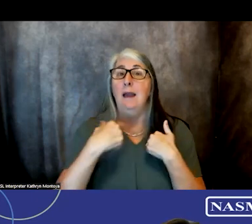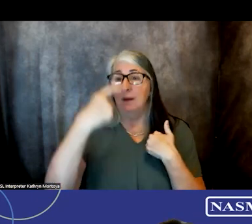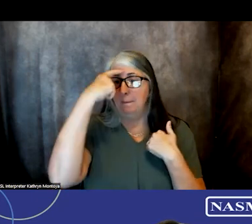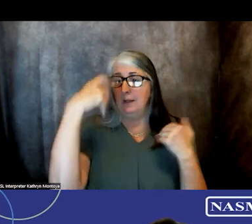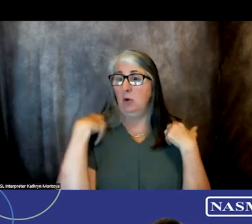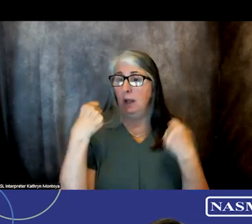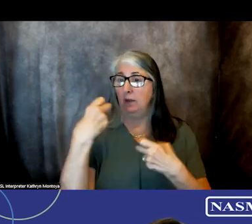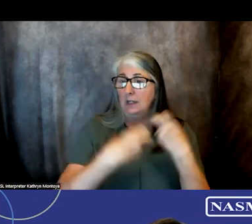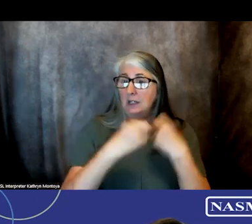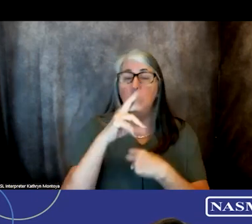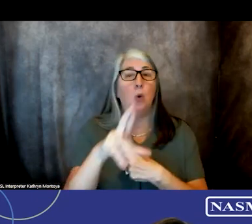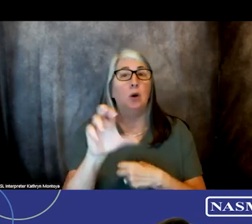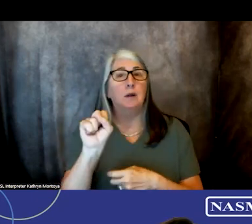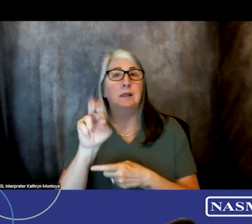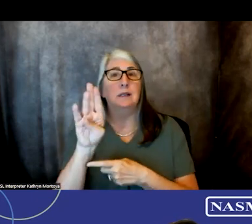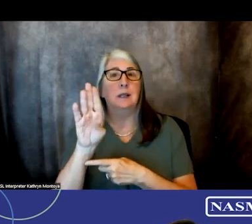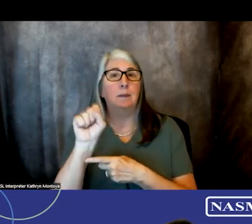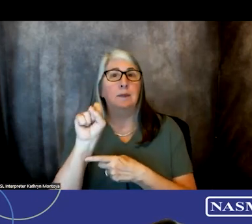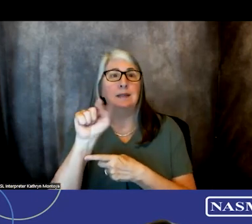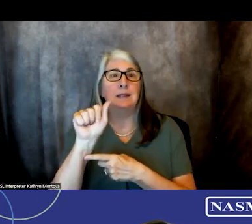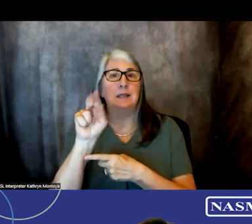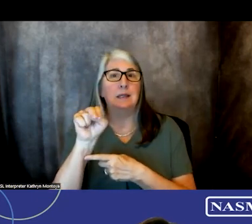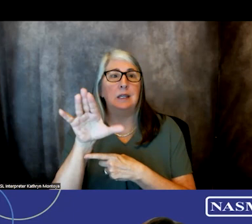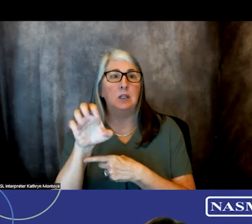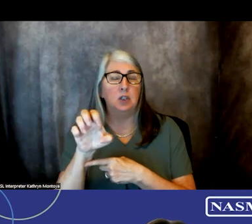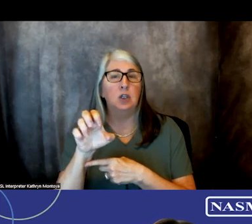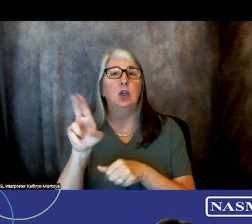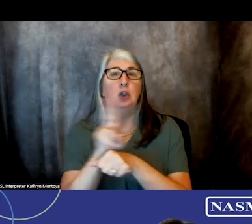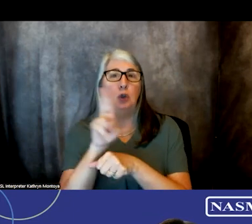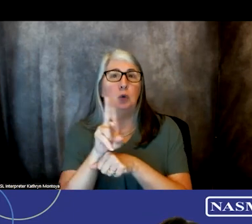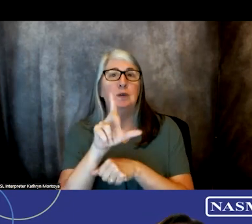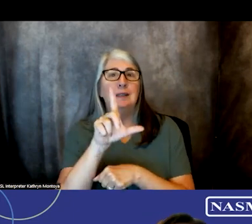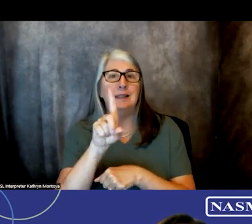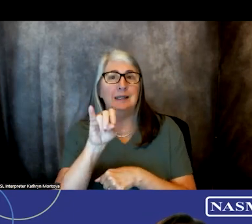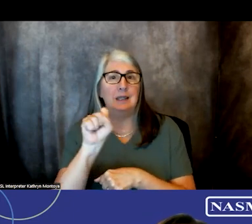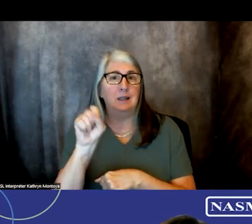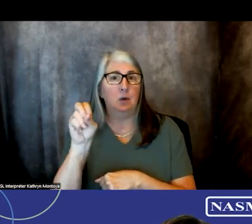OR SUBSTANCE USE DISORDER. NOW, THE OTHER DOT THAT WE ARE TRYING TO CONNECT IS SAMHSA